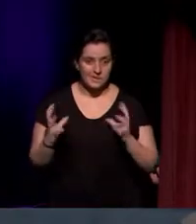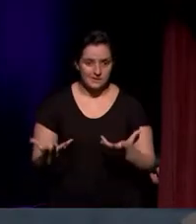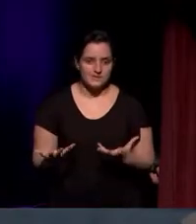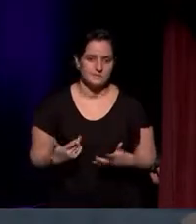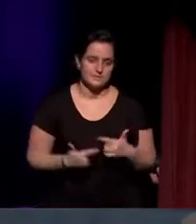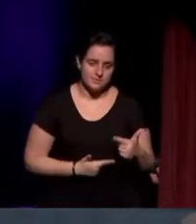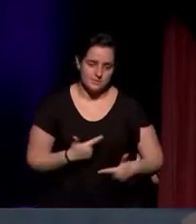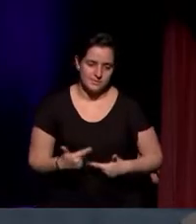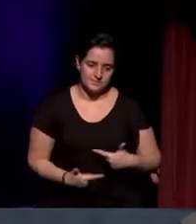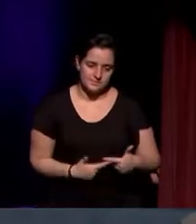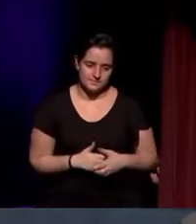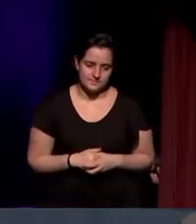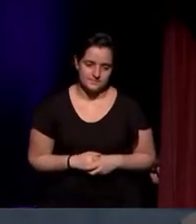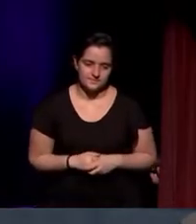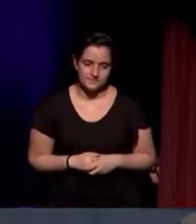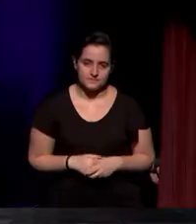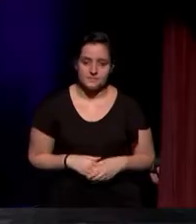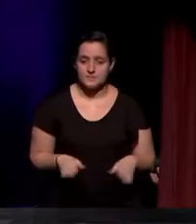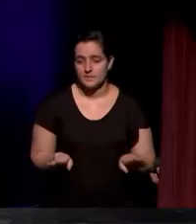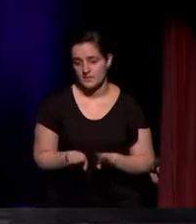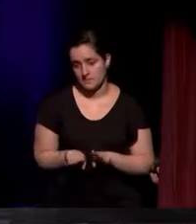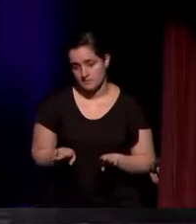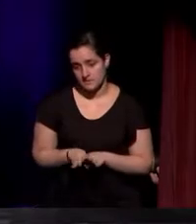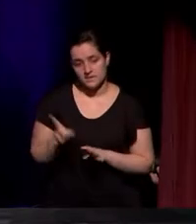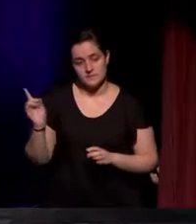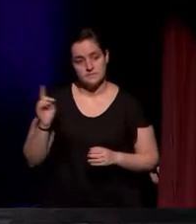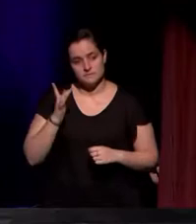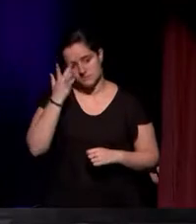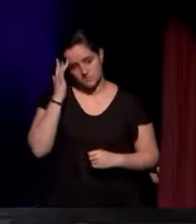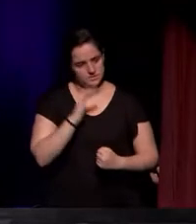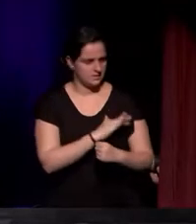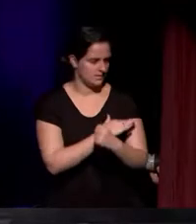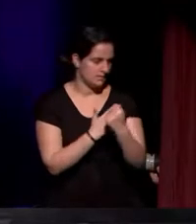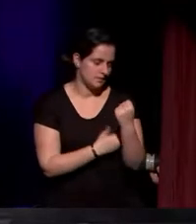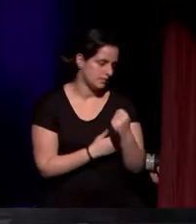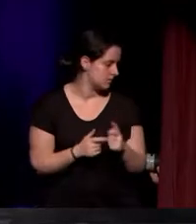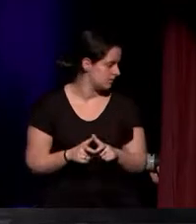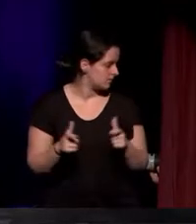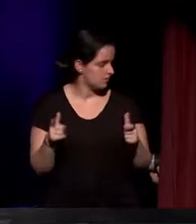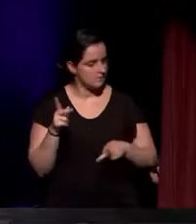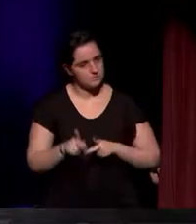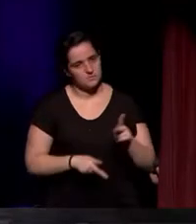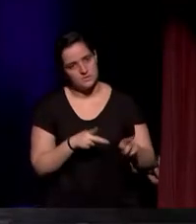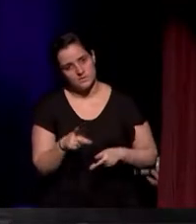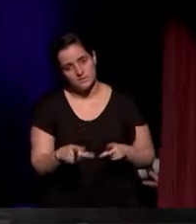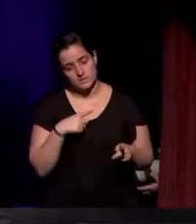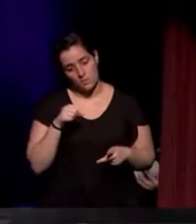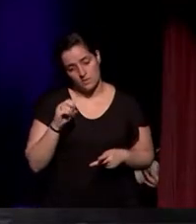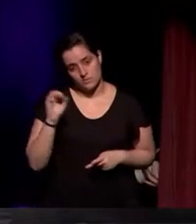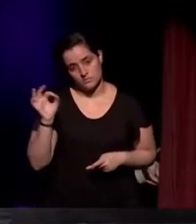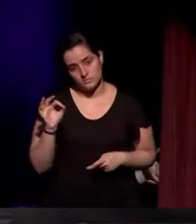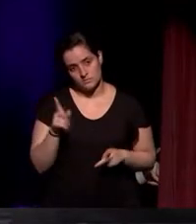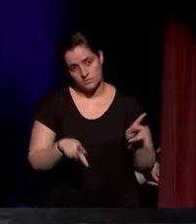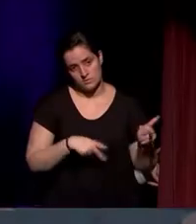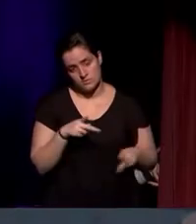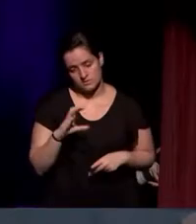And the resistances come from this majority of the population, even today we have 80% of our peasant population,